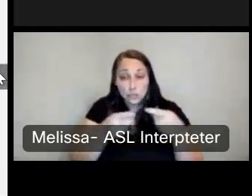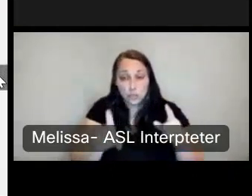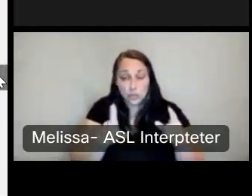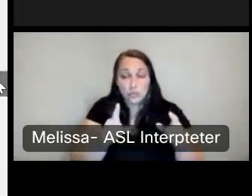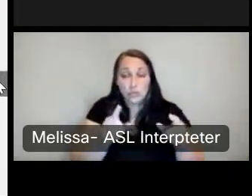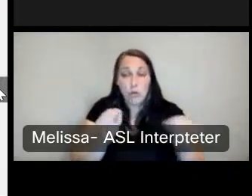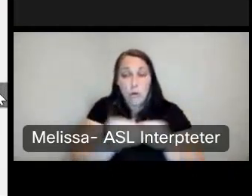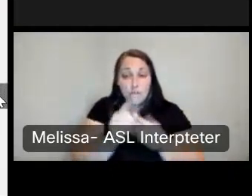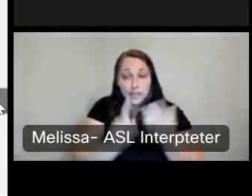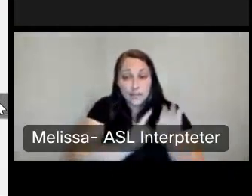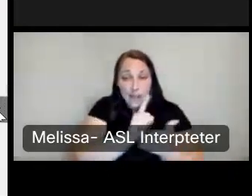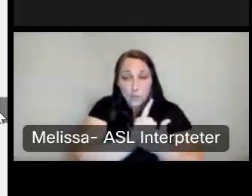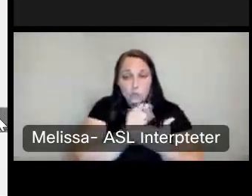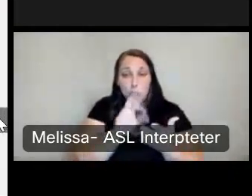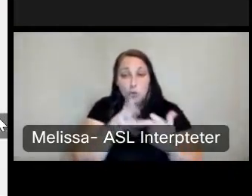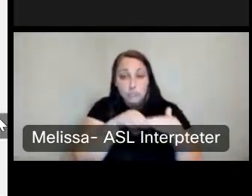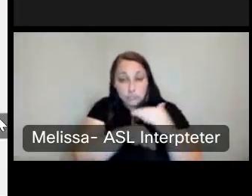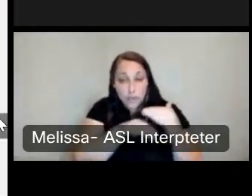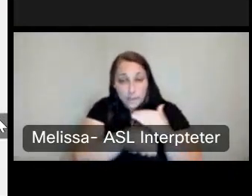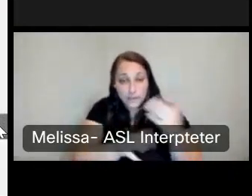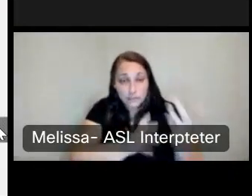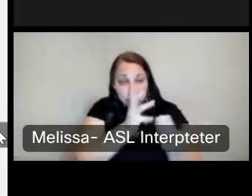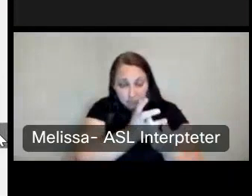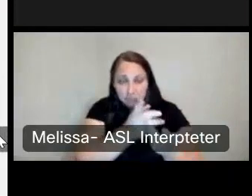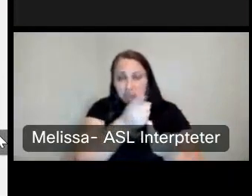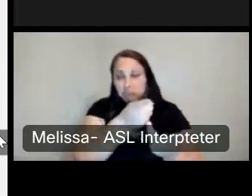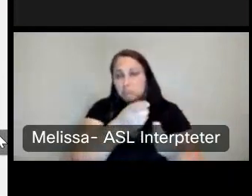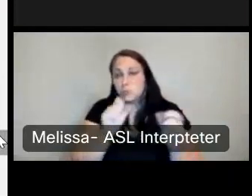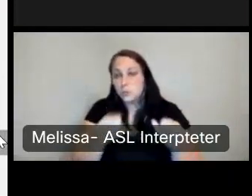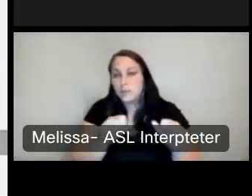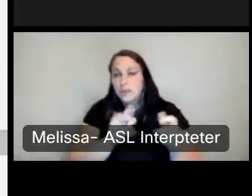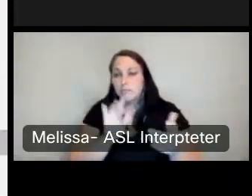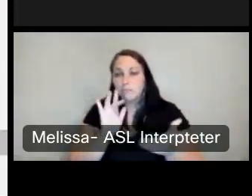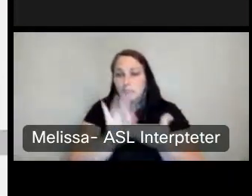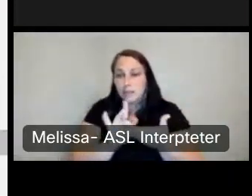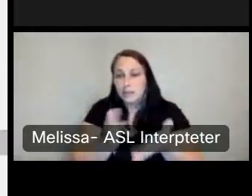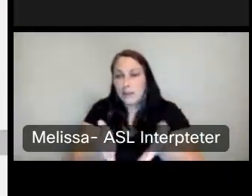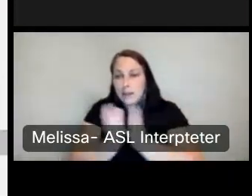um as well as where to provide the comments so here you can provide